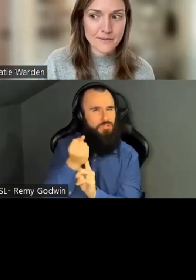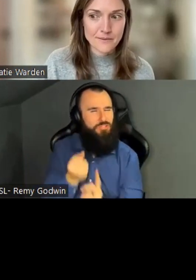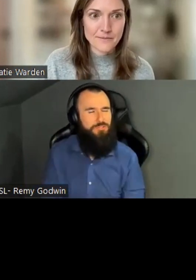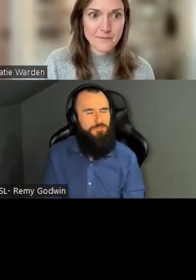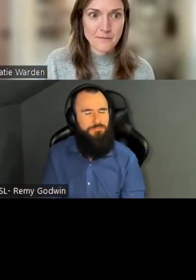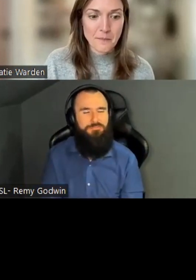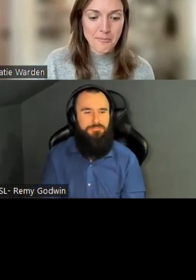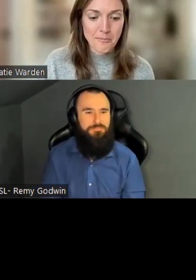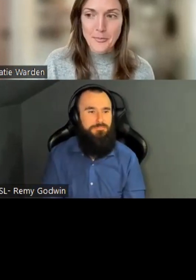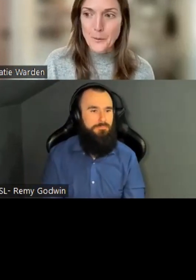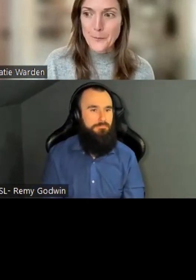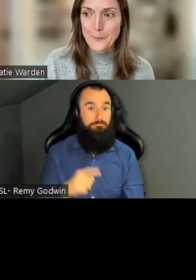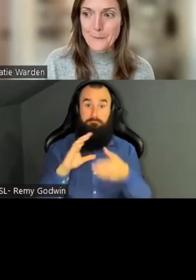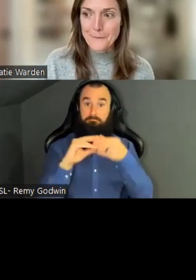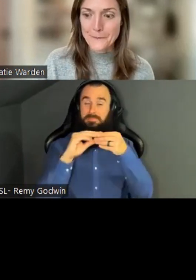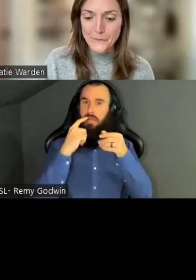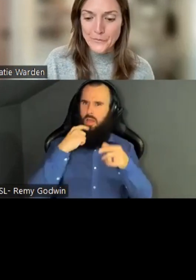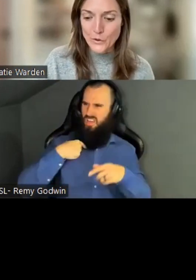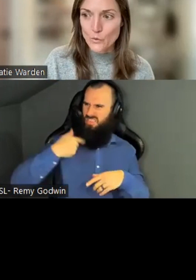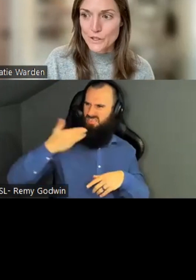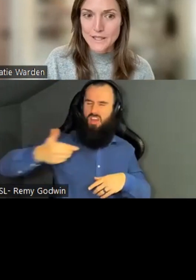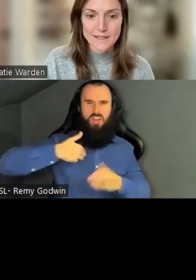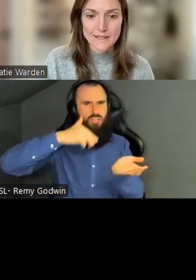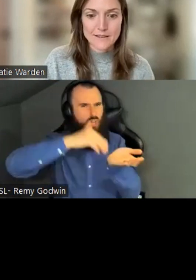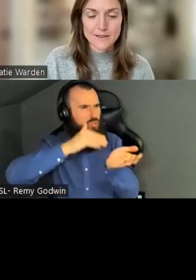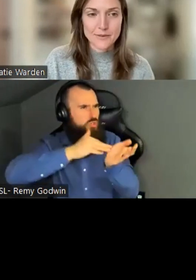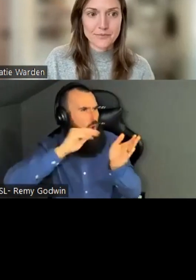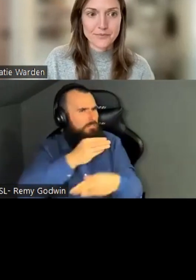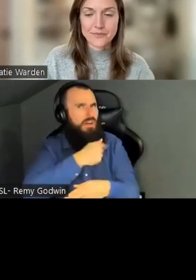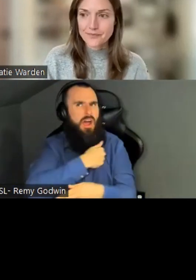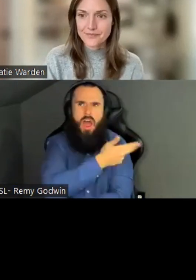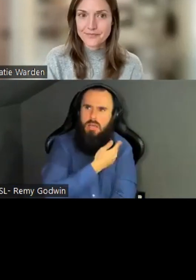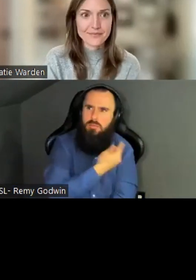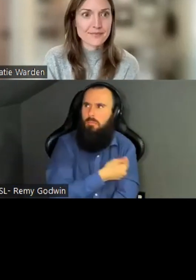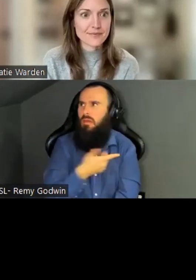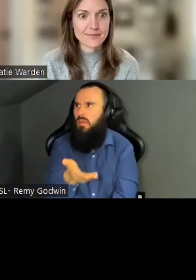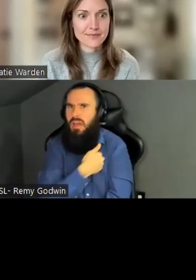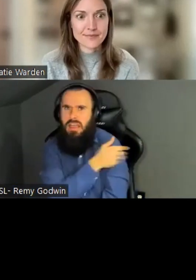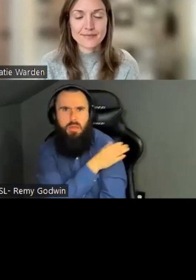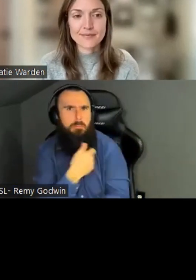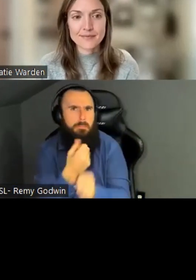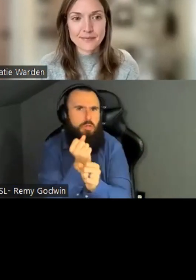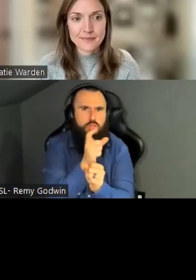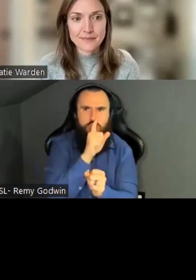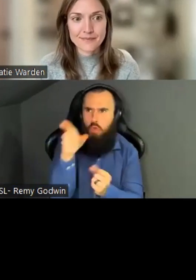When I'm at a doctor's office, hospital or clinic, I wanna make sure that every doctor I see takes the time